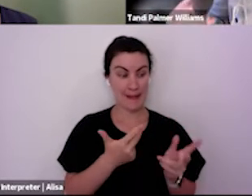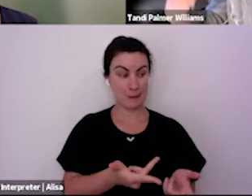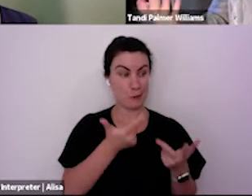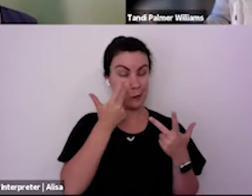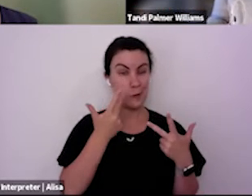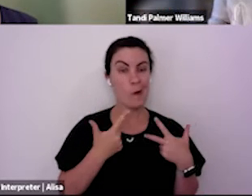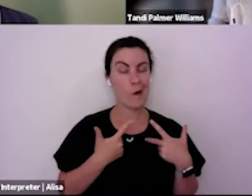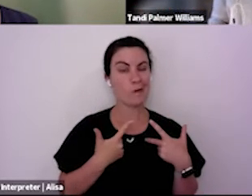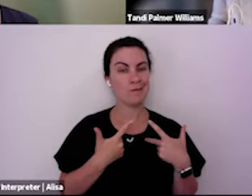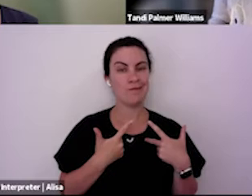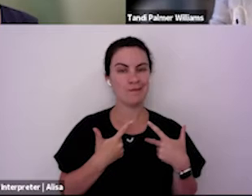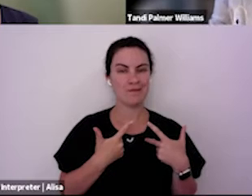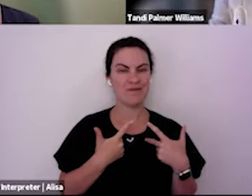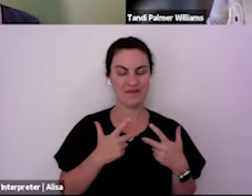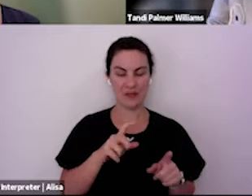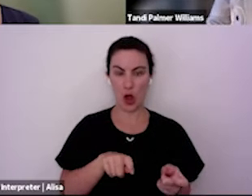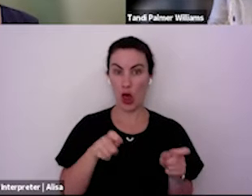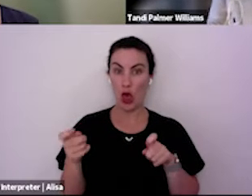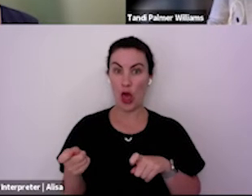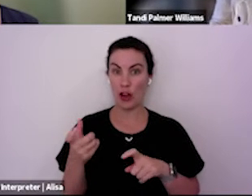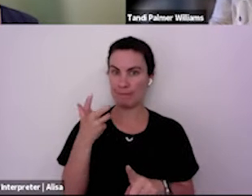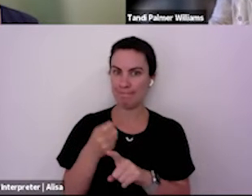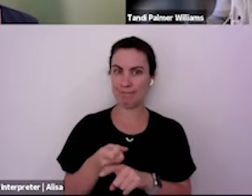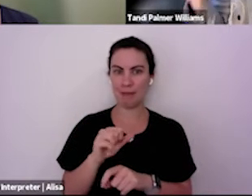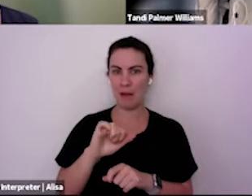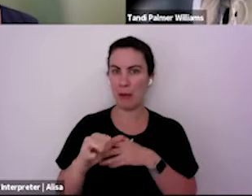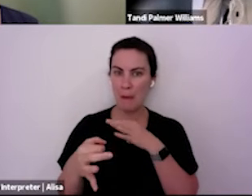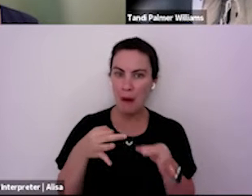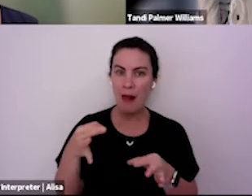and even in states that haven't had major outbreaks people have still been affected